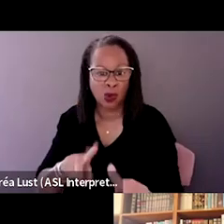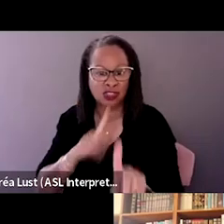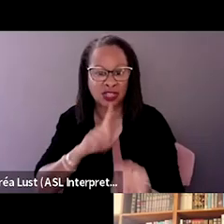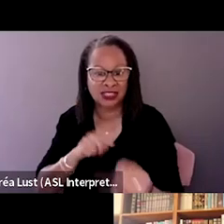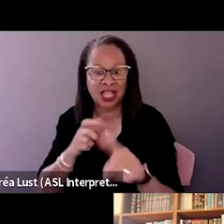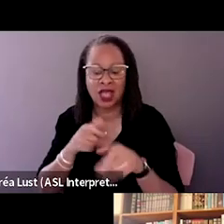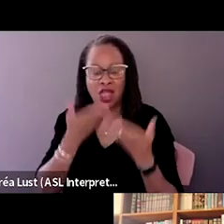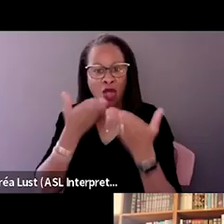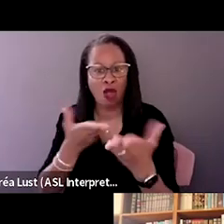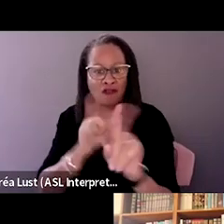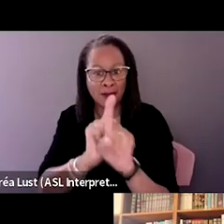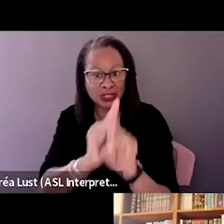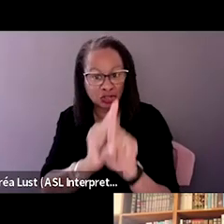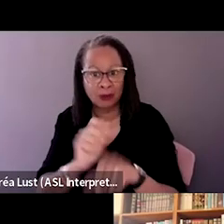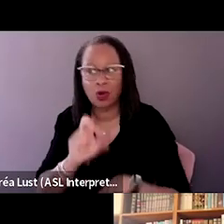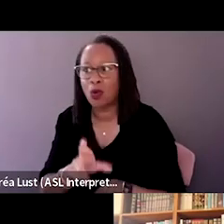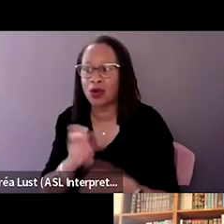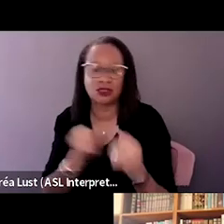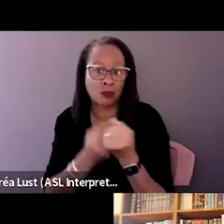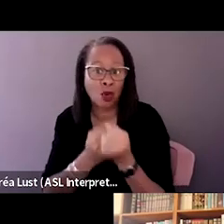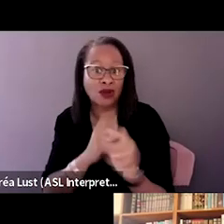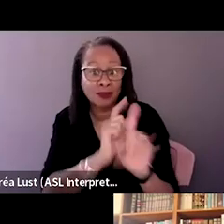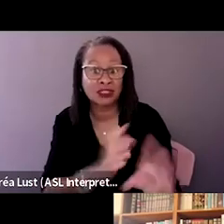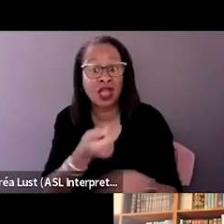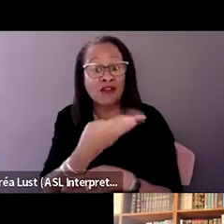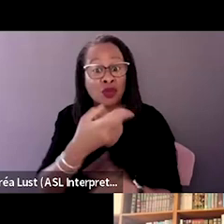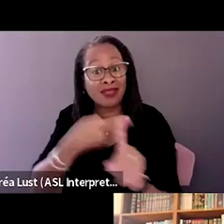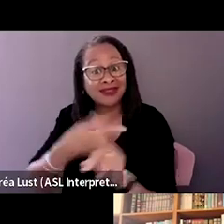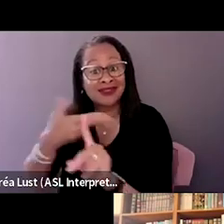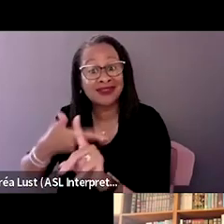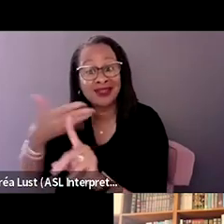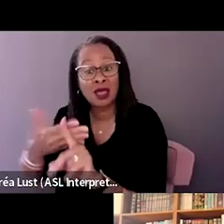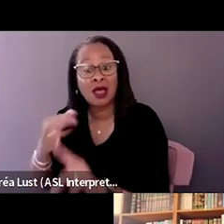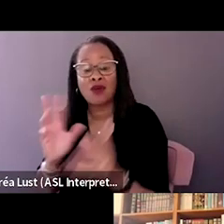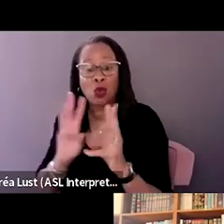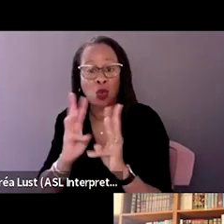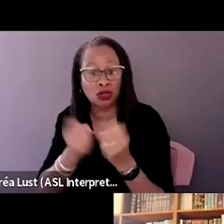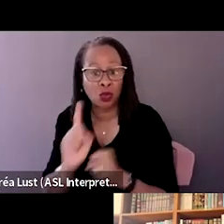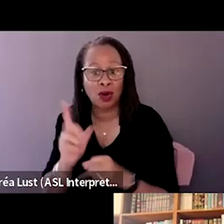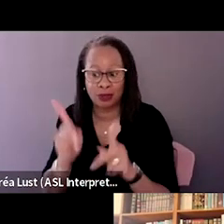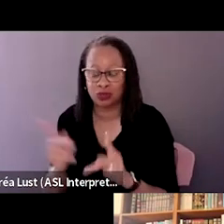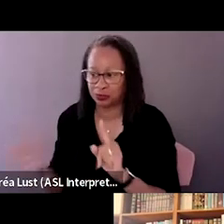mentor support, maybe a few months of a workshop where someone will take you in and you'll be part of a group